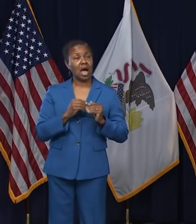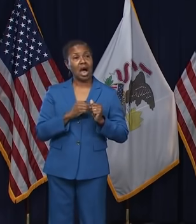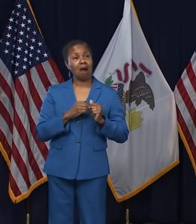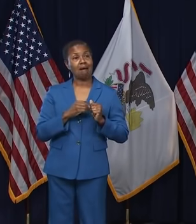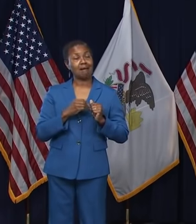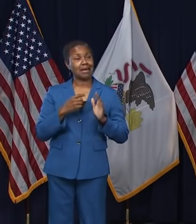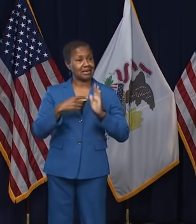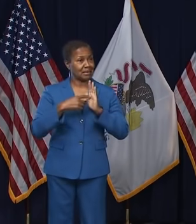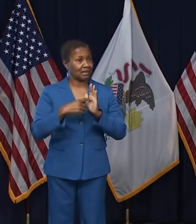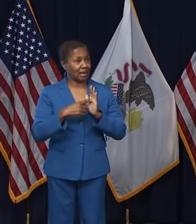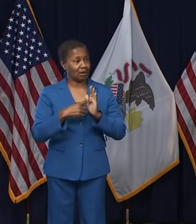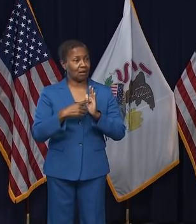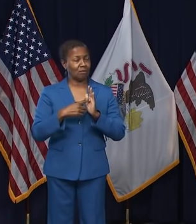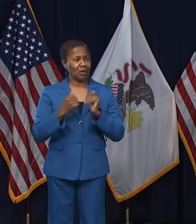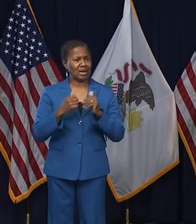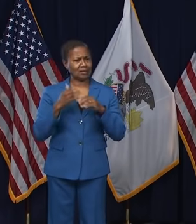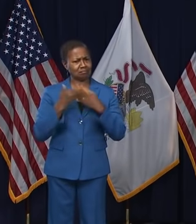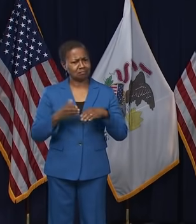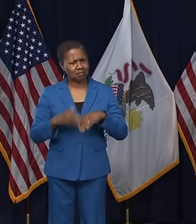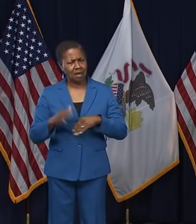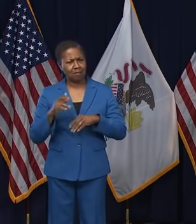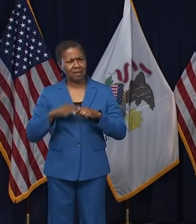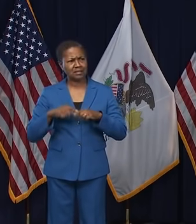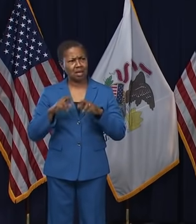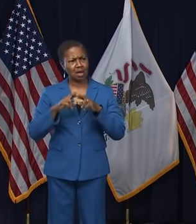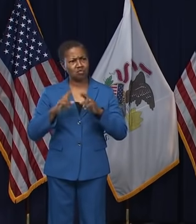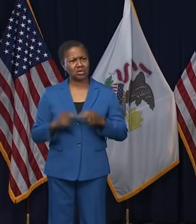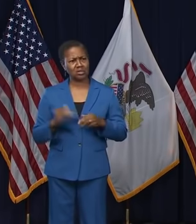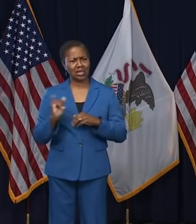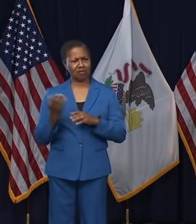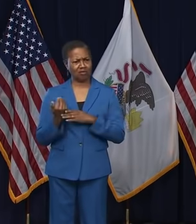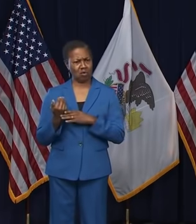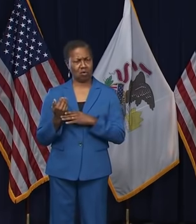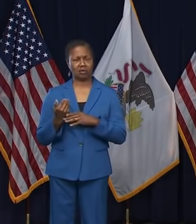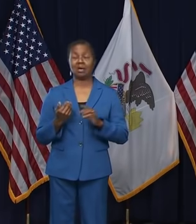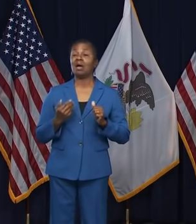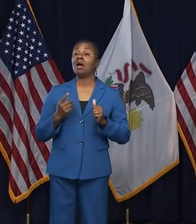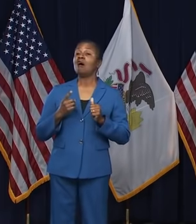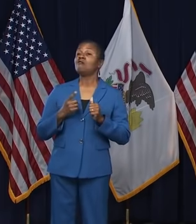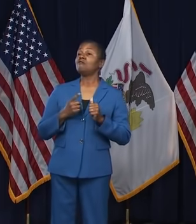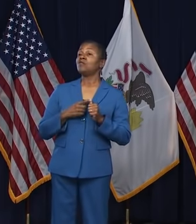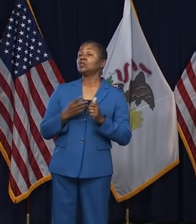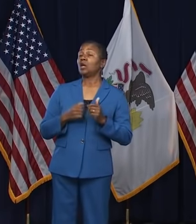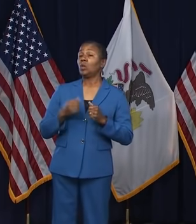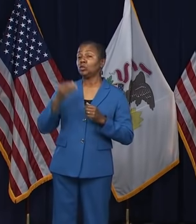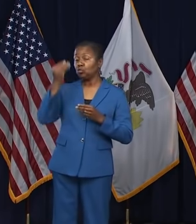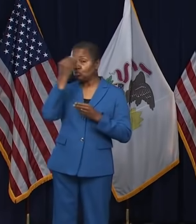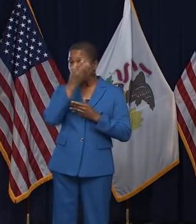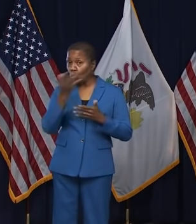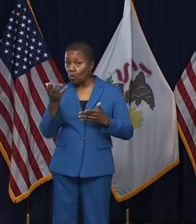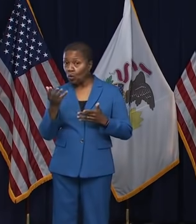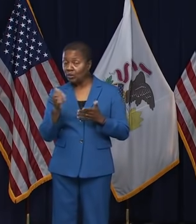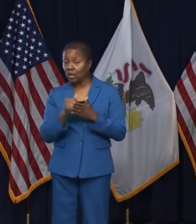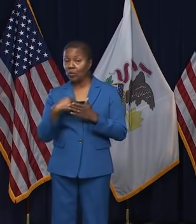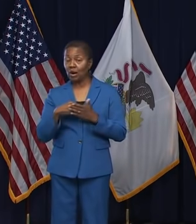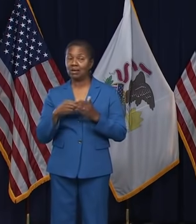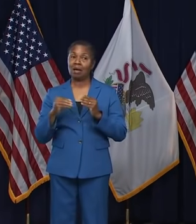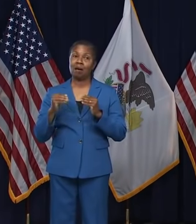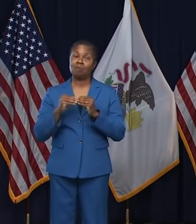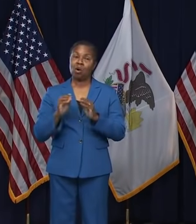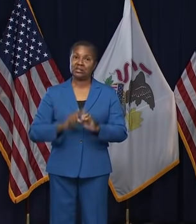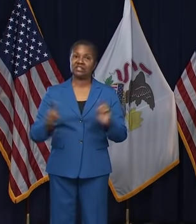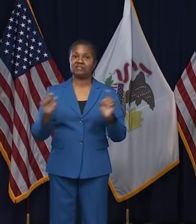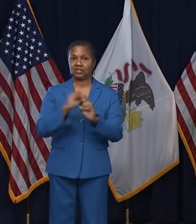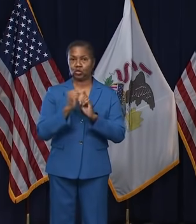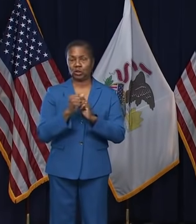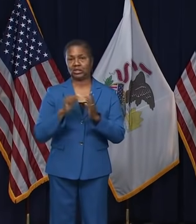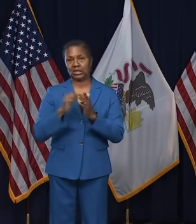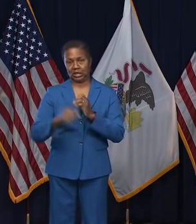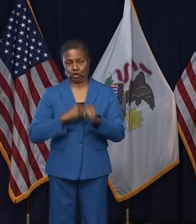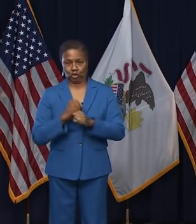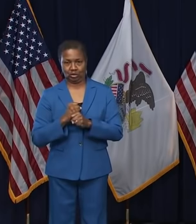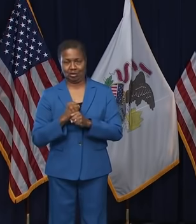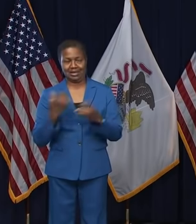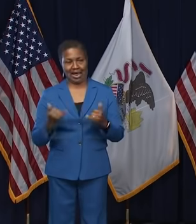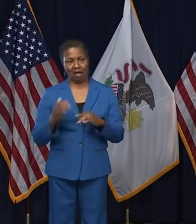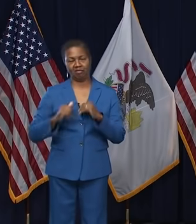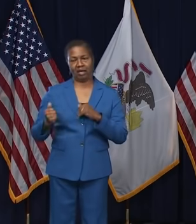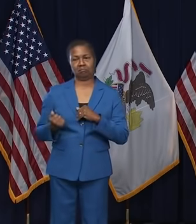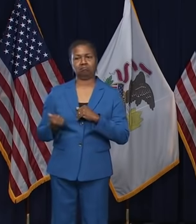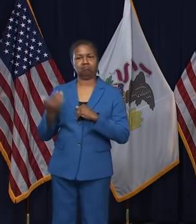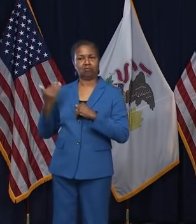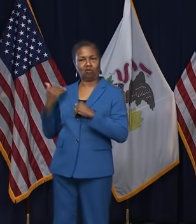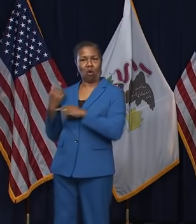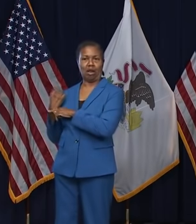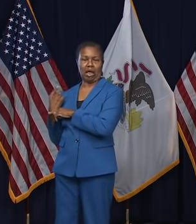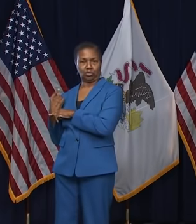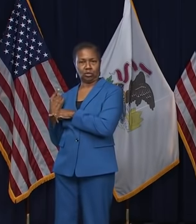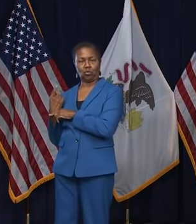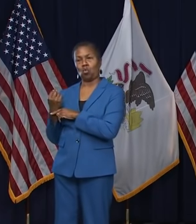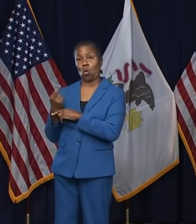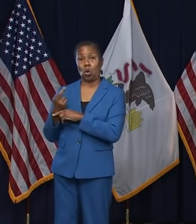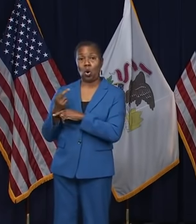to obviously probably all right